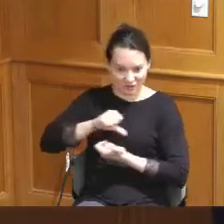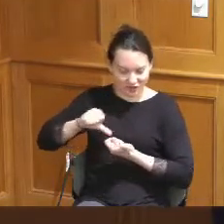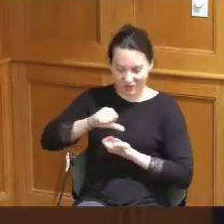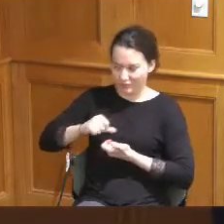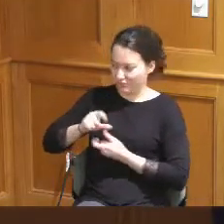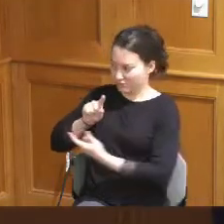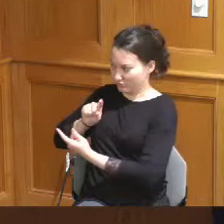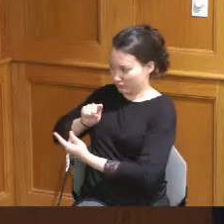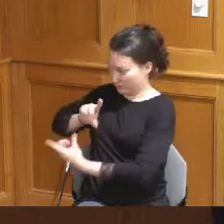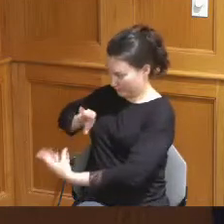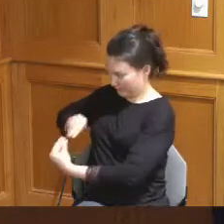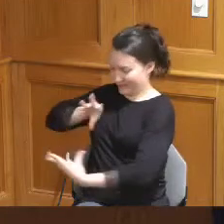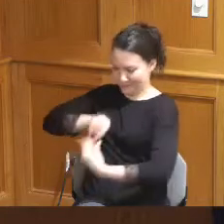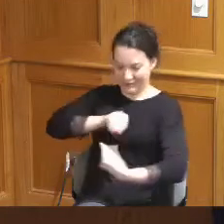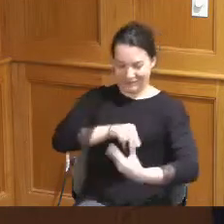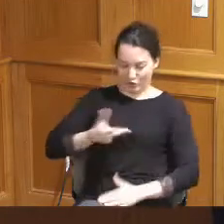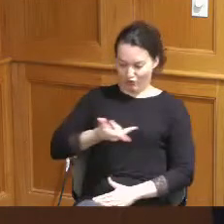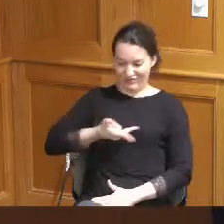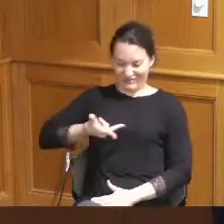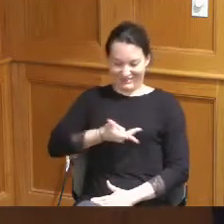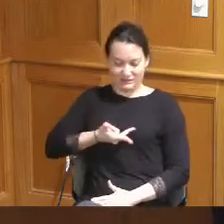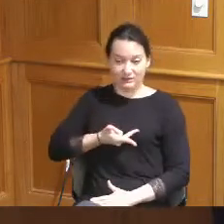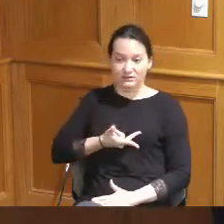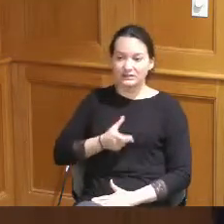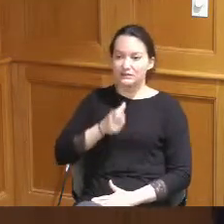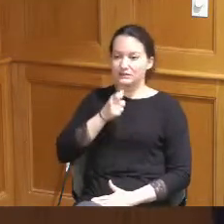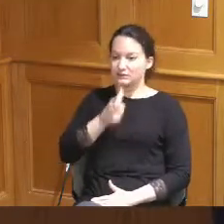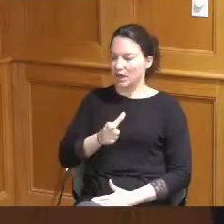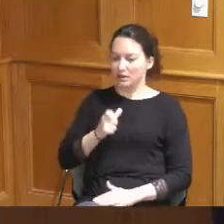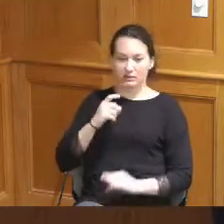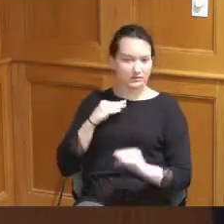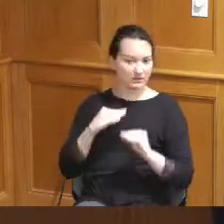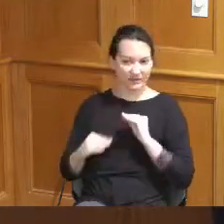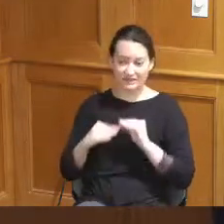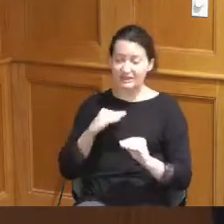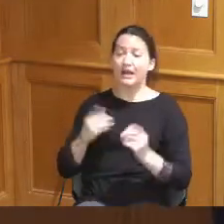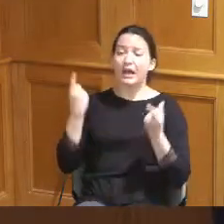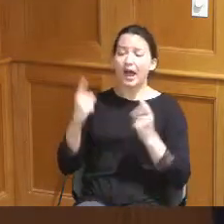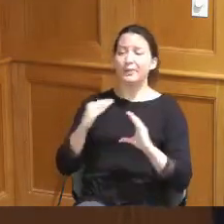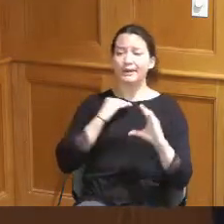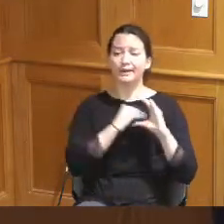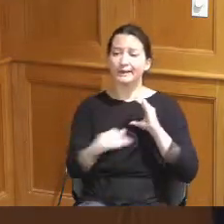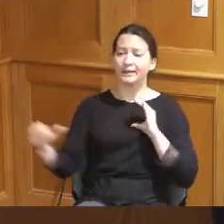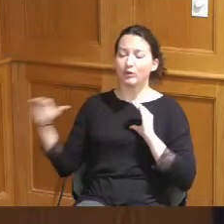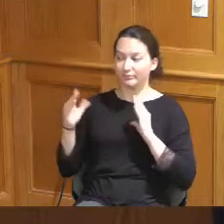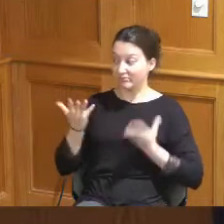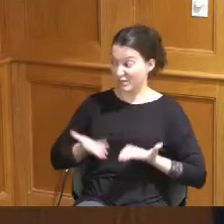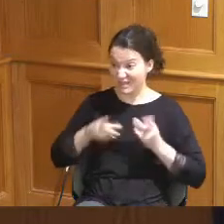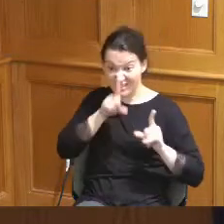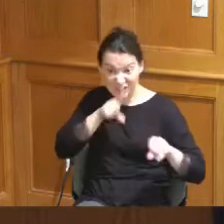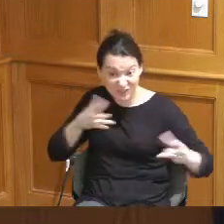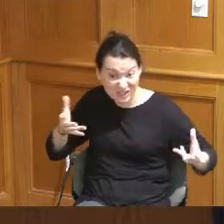but they have not corrected this and he sent an email maybe you have answered it by now but he